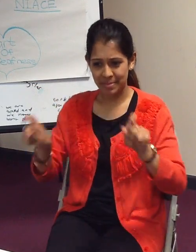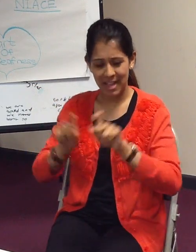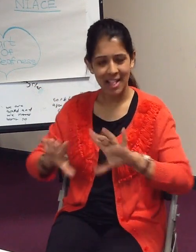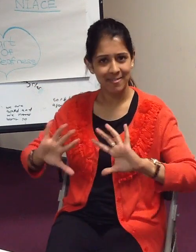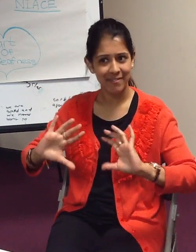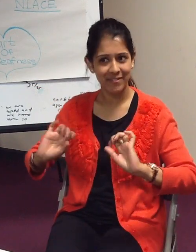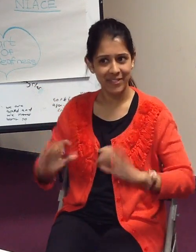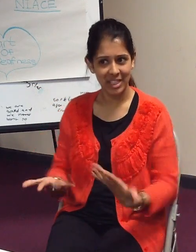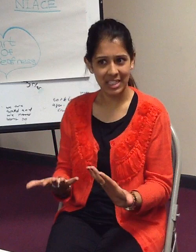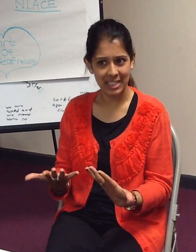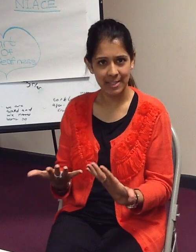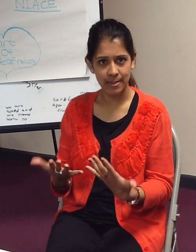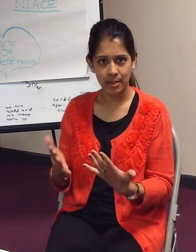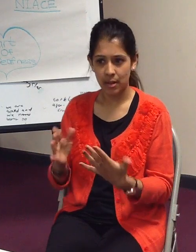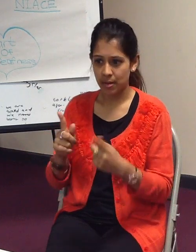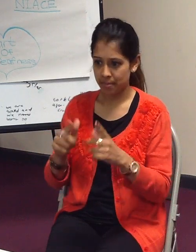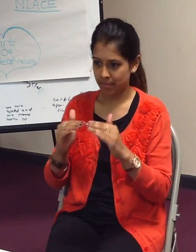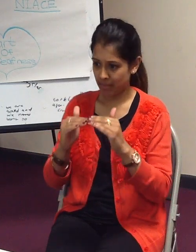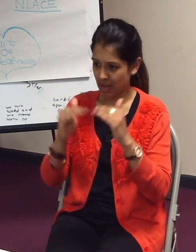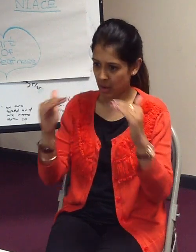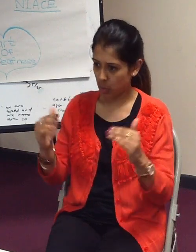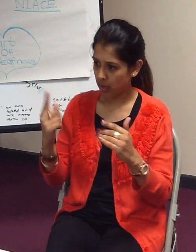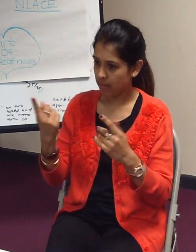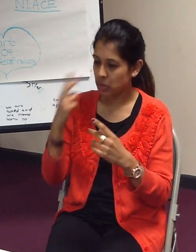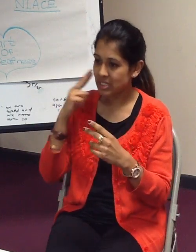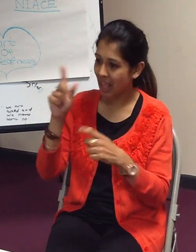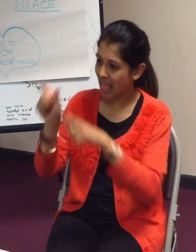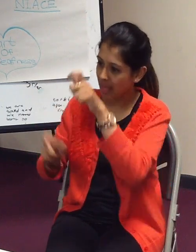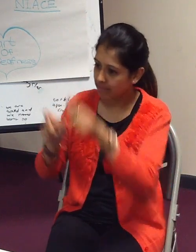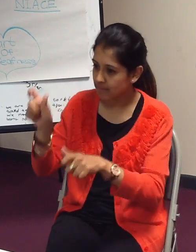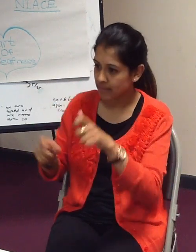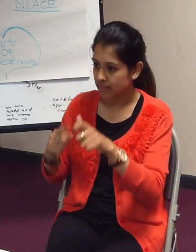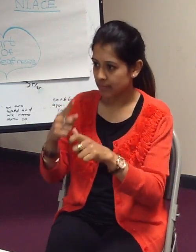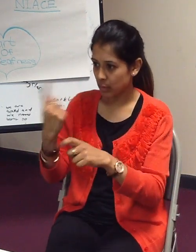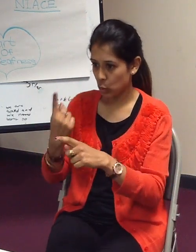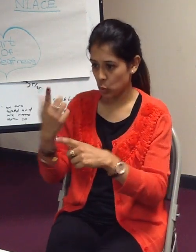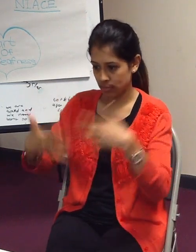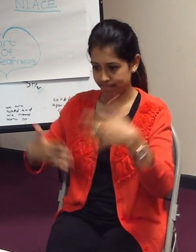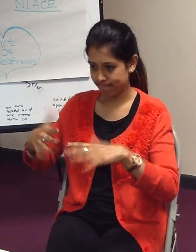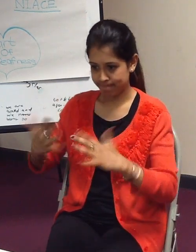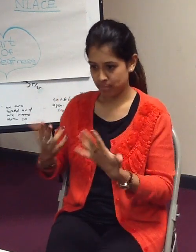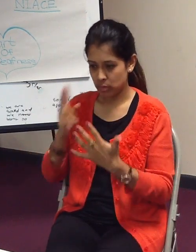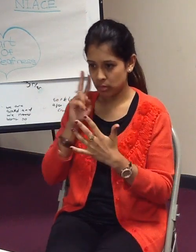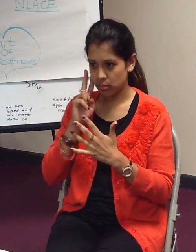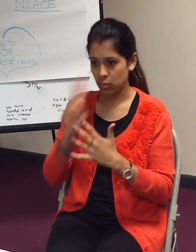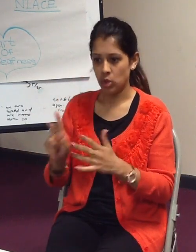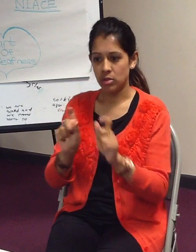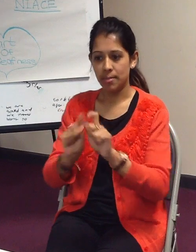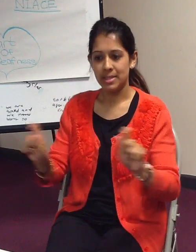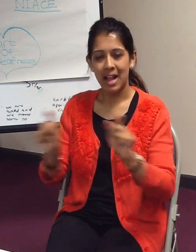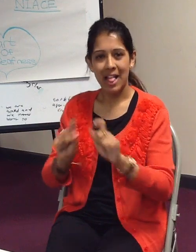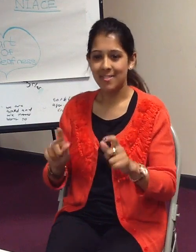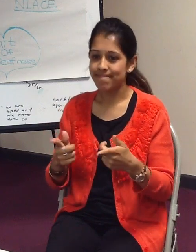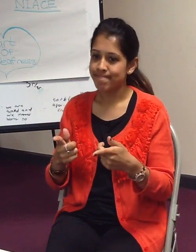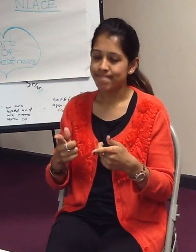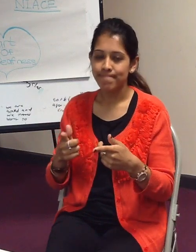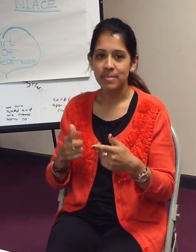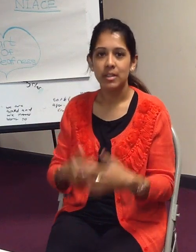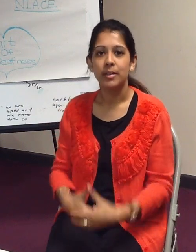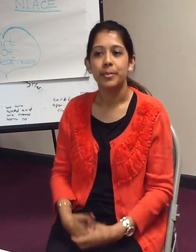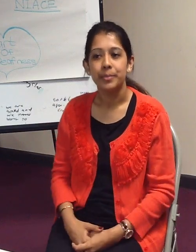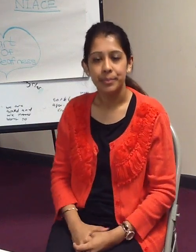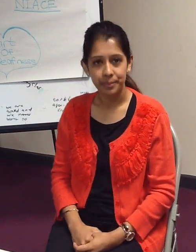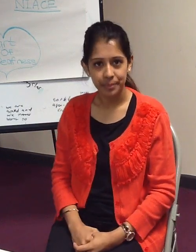The lack of subtitles means it was not accessible to Deaf non-sign language users.